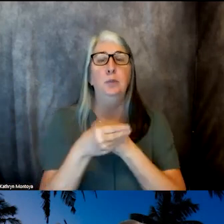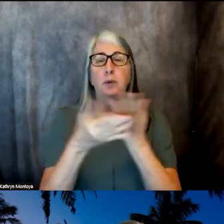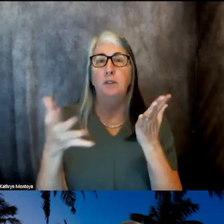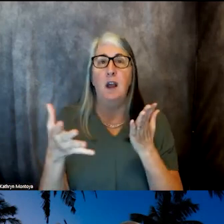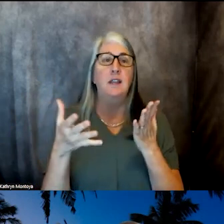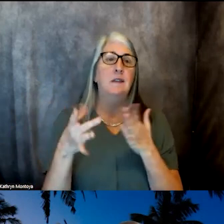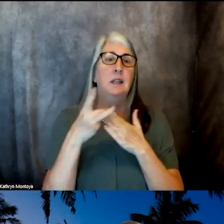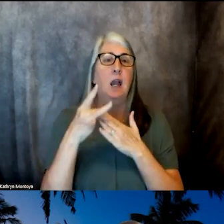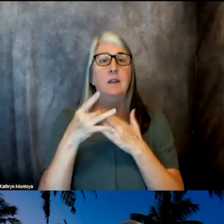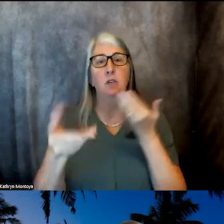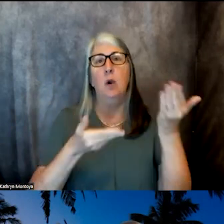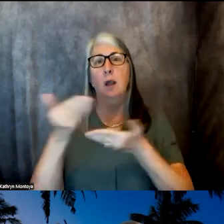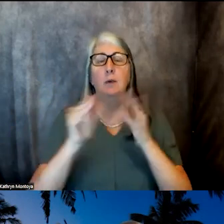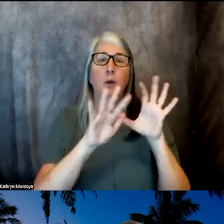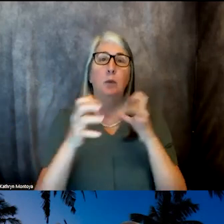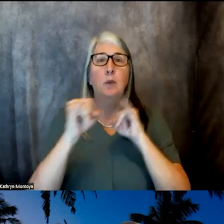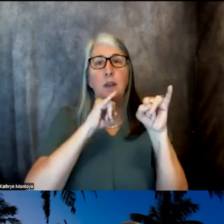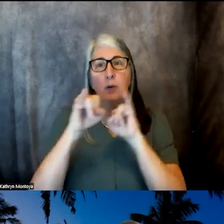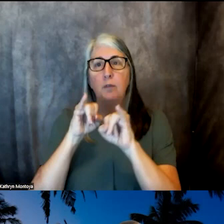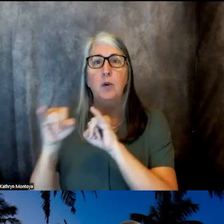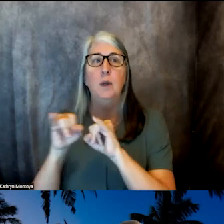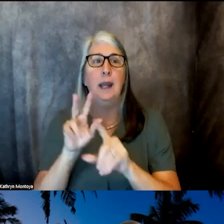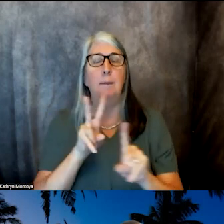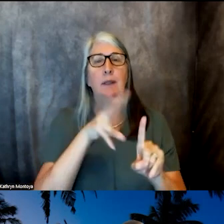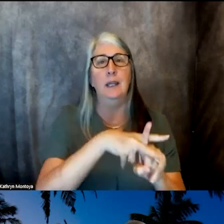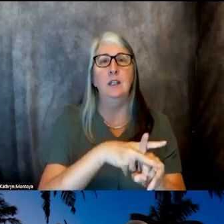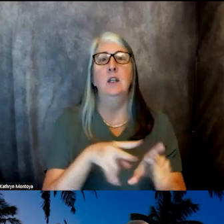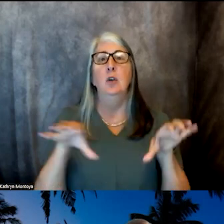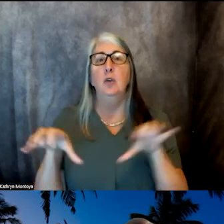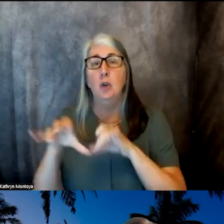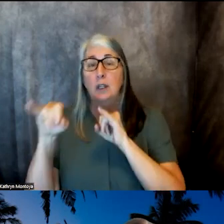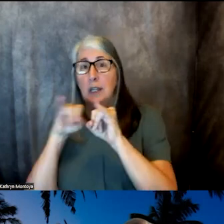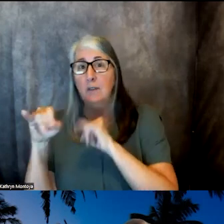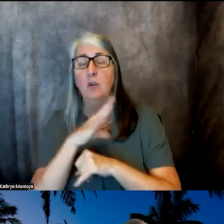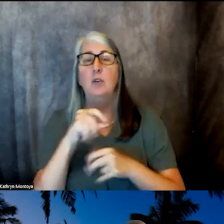APPLICATIONS WHEN ONGOING A PEER SUPPORT WORKER.